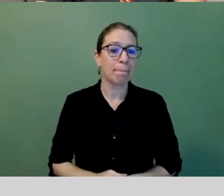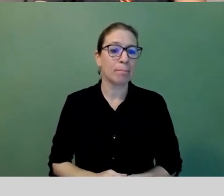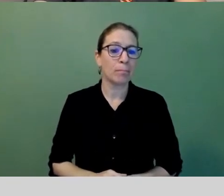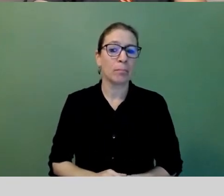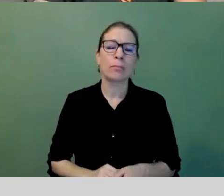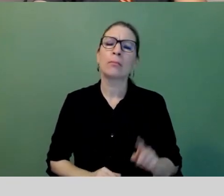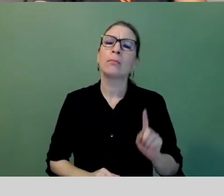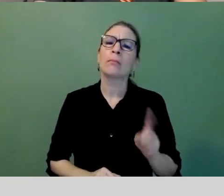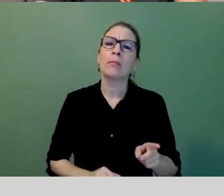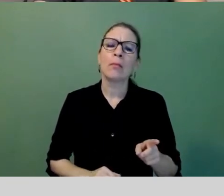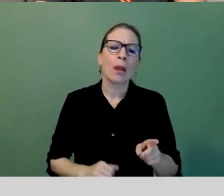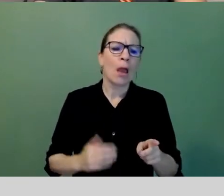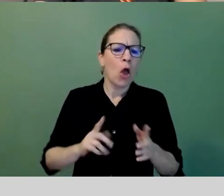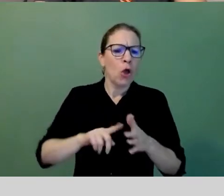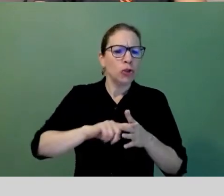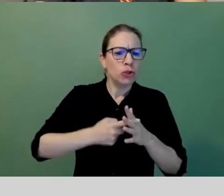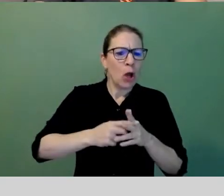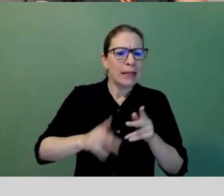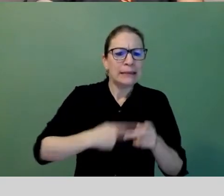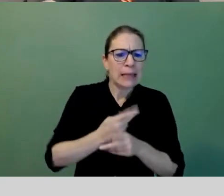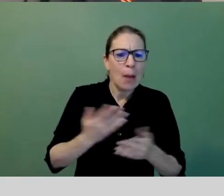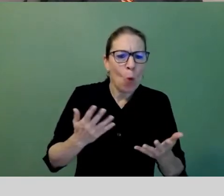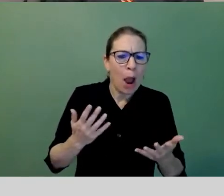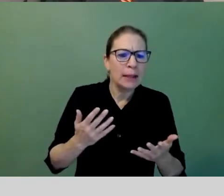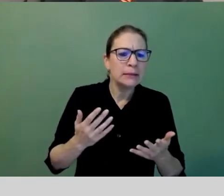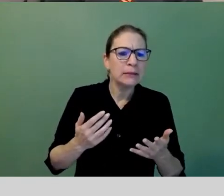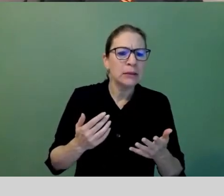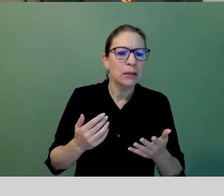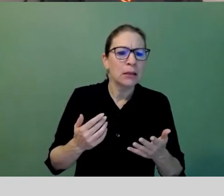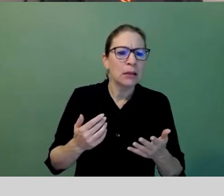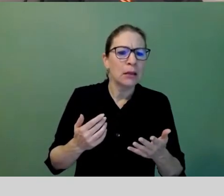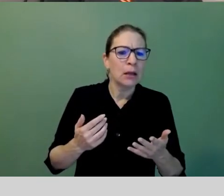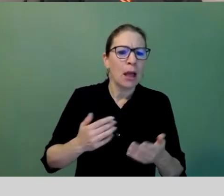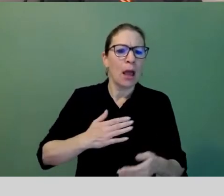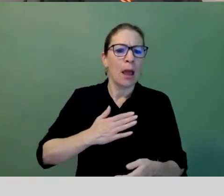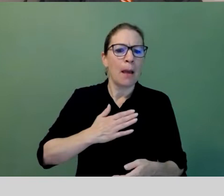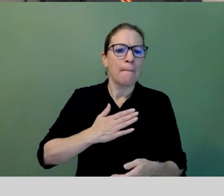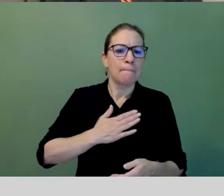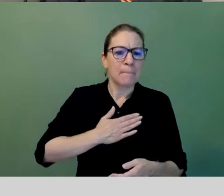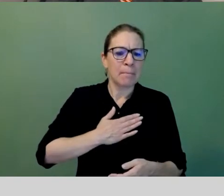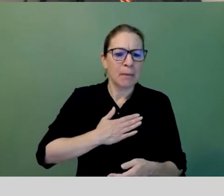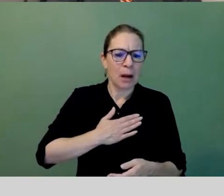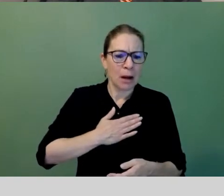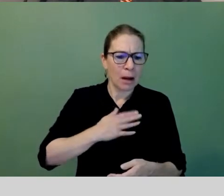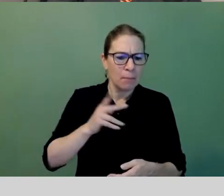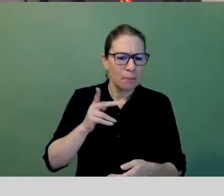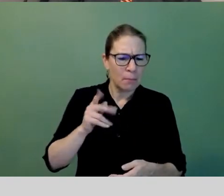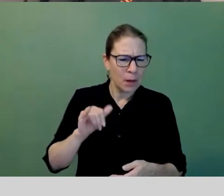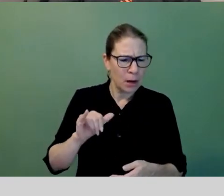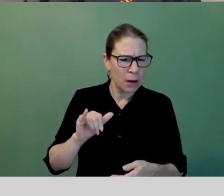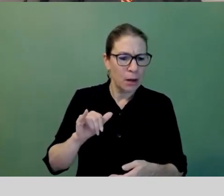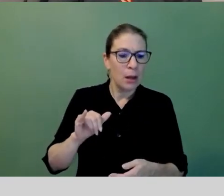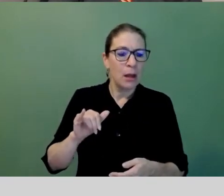Now what does static type checker in this case? It's mypy. What does mypy say? Mypy complains there are 10 errors.